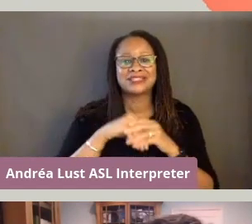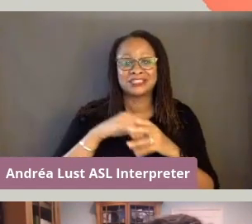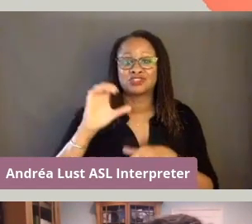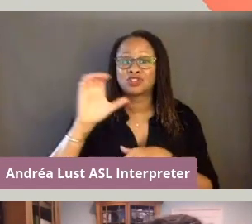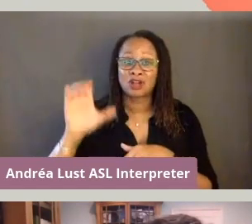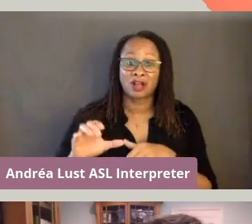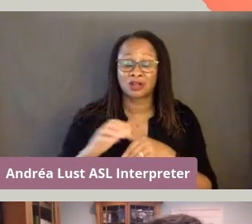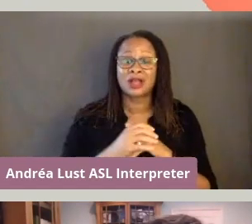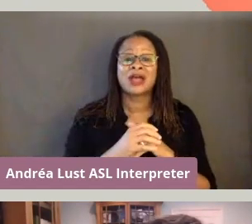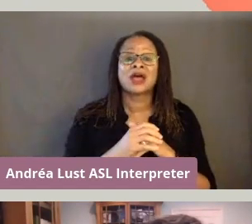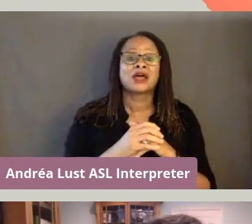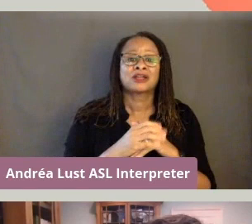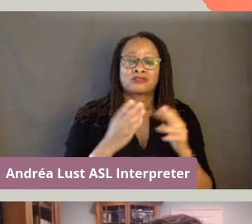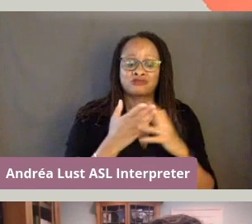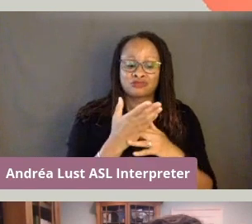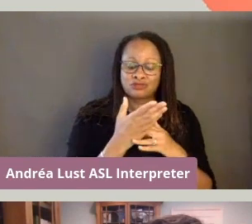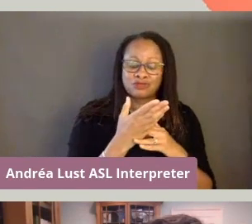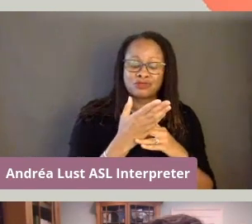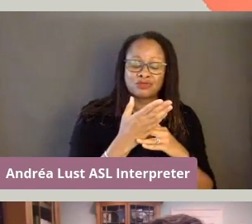of Janae and Bella, two young black queer women.